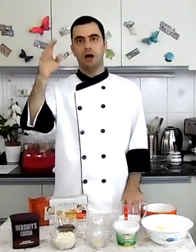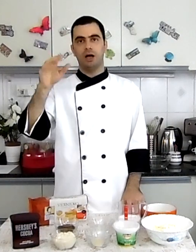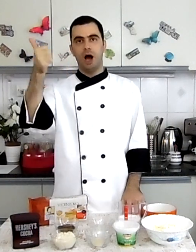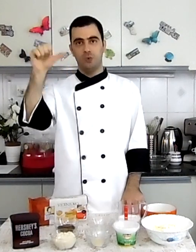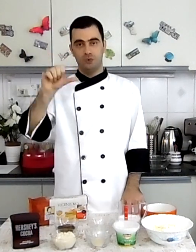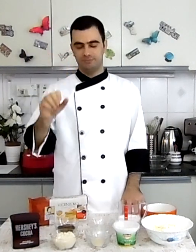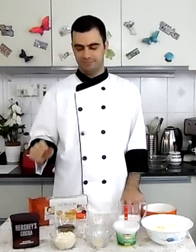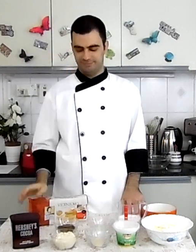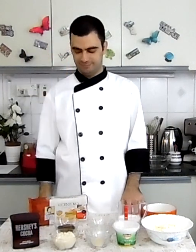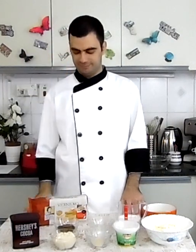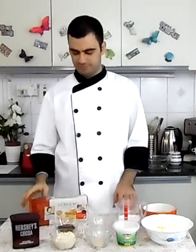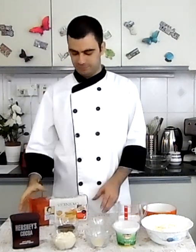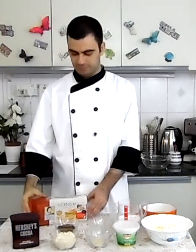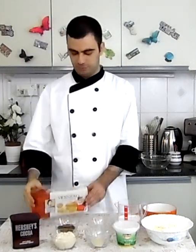Cocoa Powder كاكاو بودرة